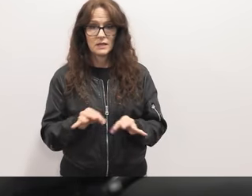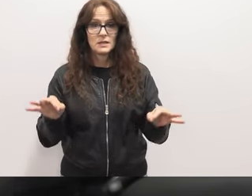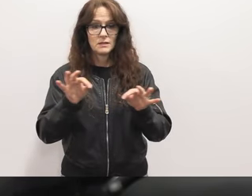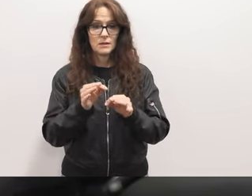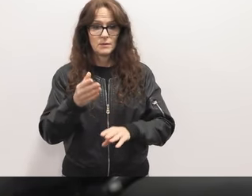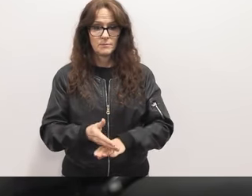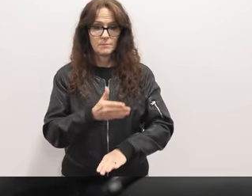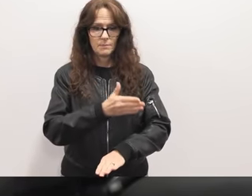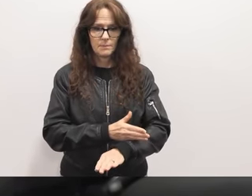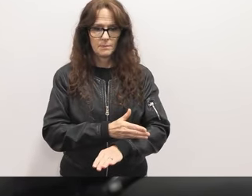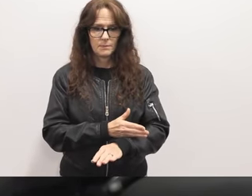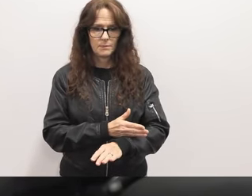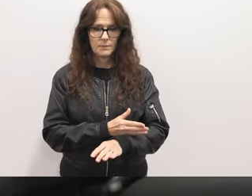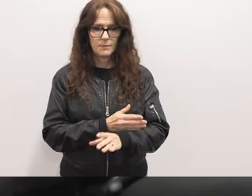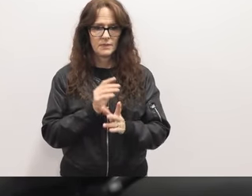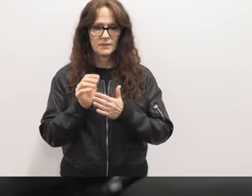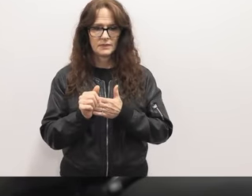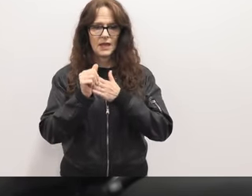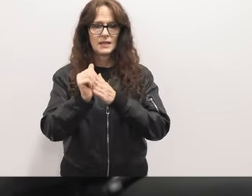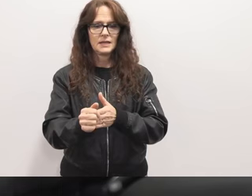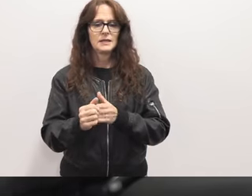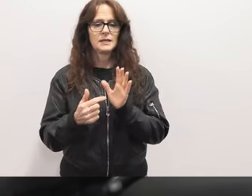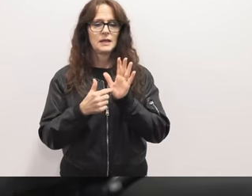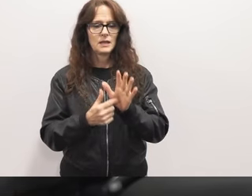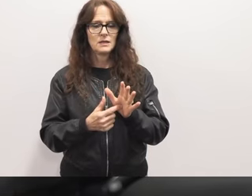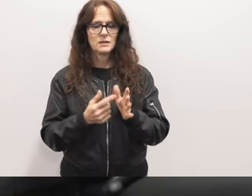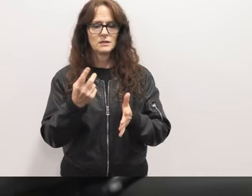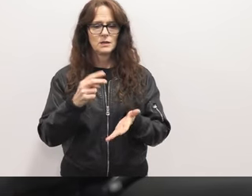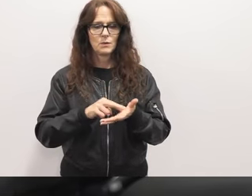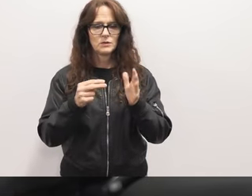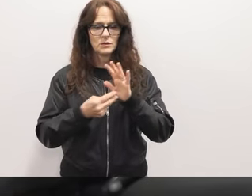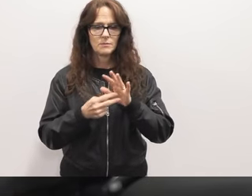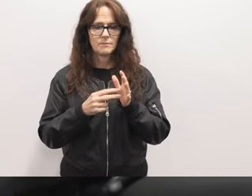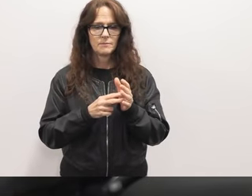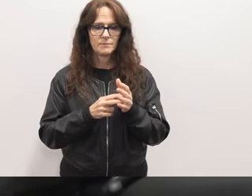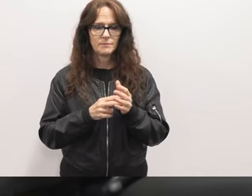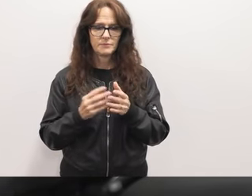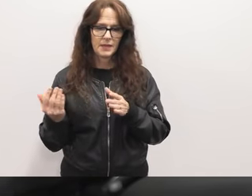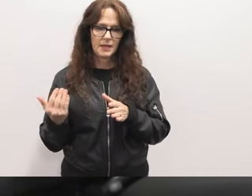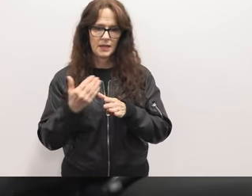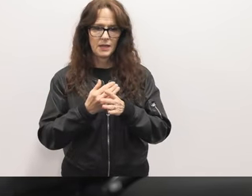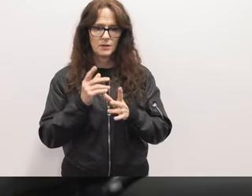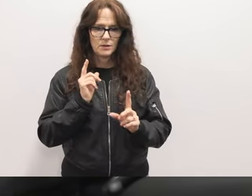was that that's a leading indicator to what you're saying. And so an interim goal would be for us to be